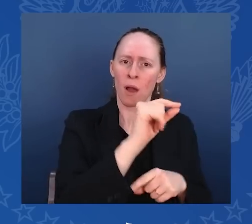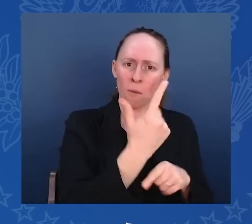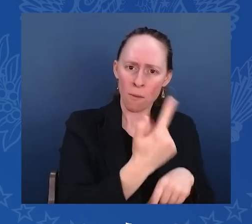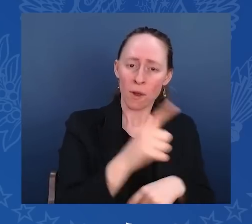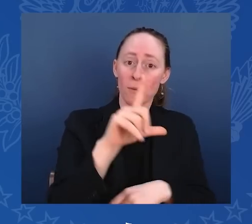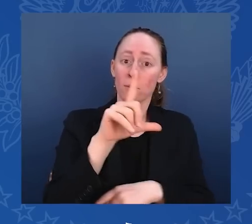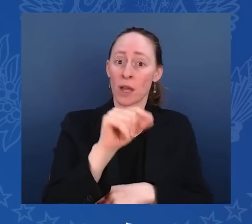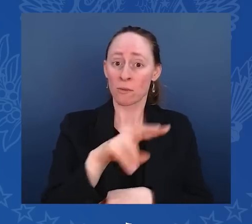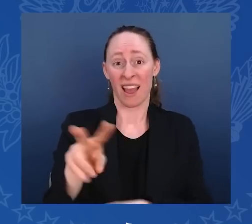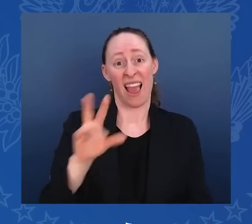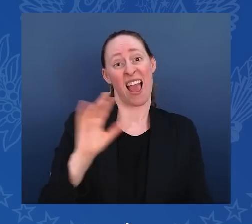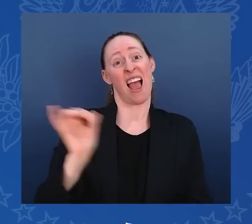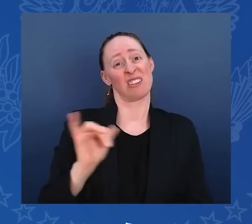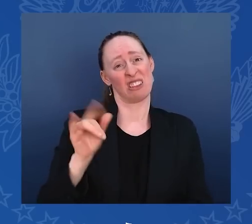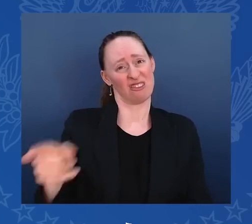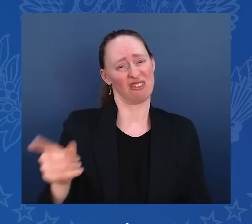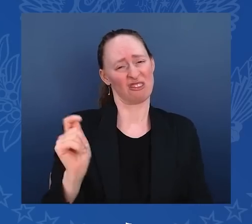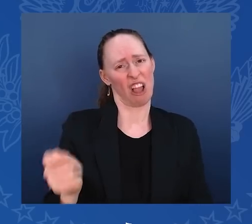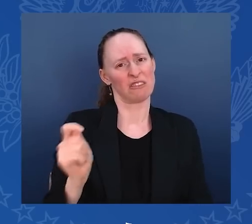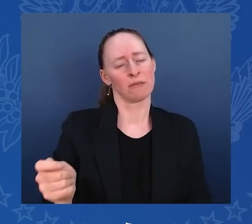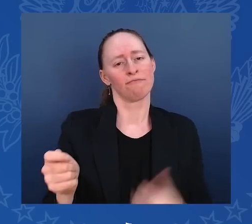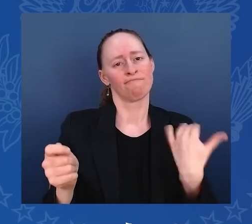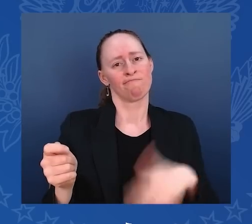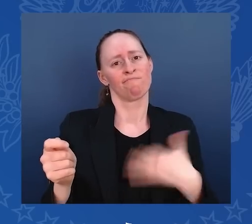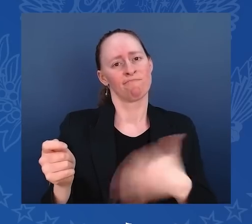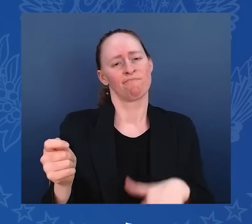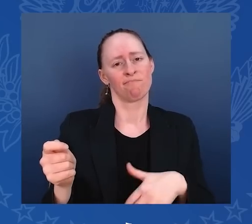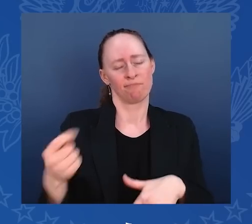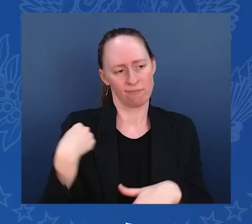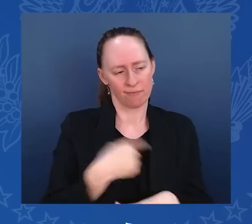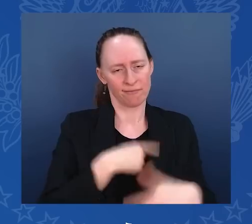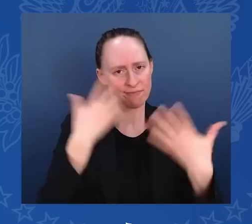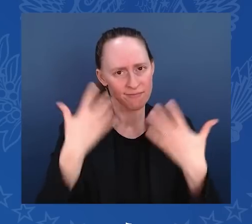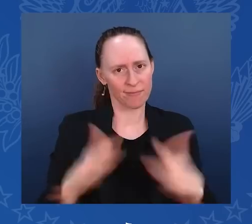Now, these are amazing accomplishments,